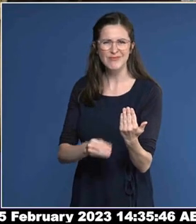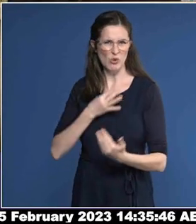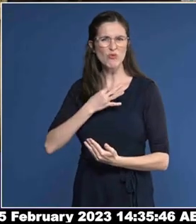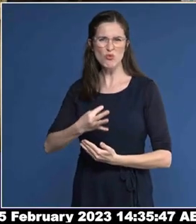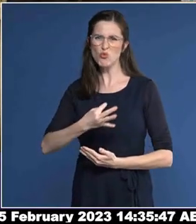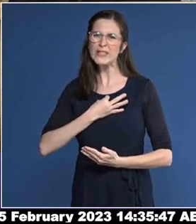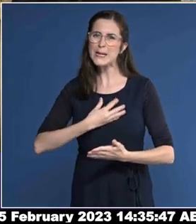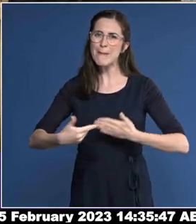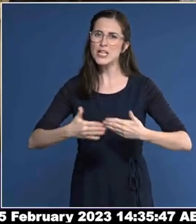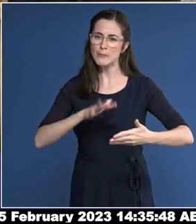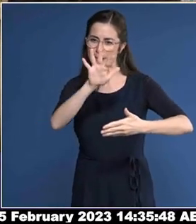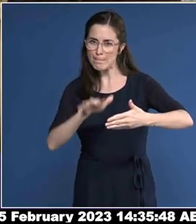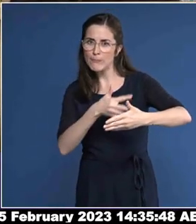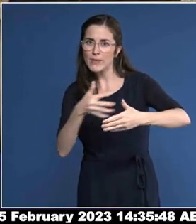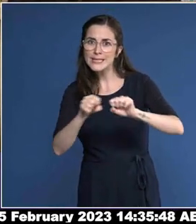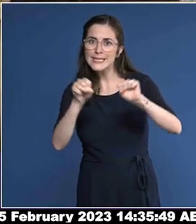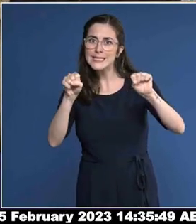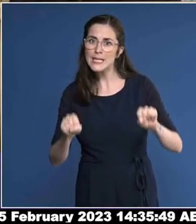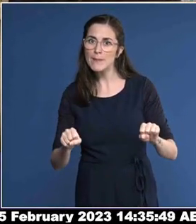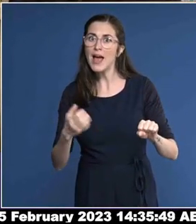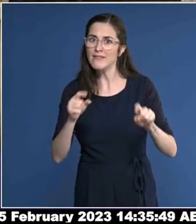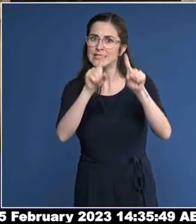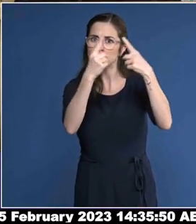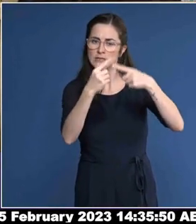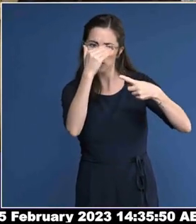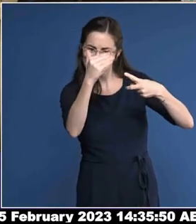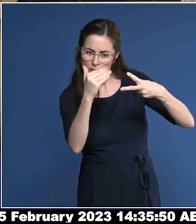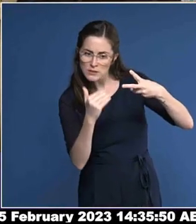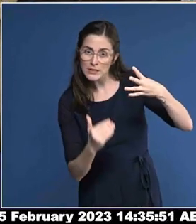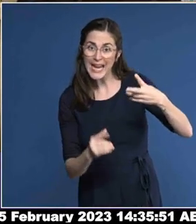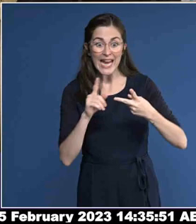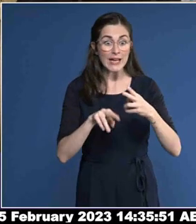management system which trigger particular responses by our management team.